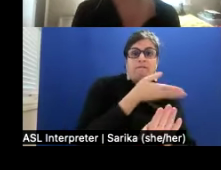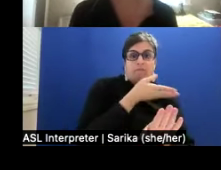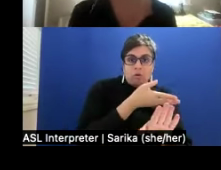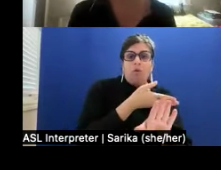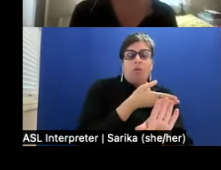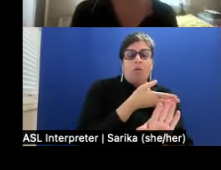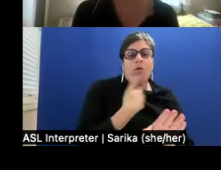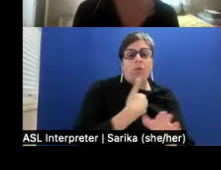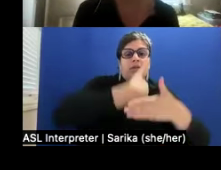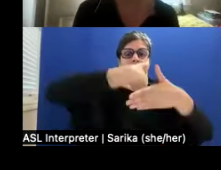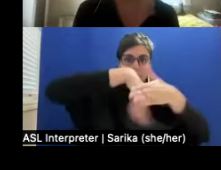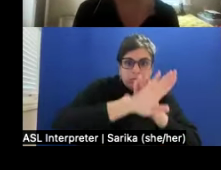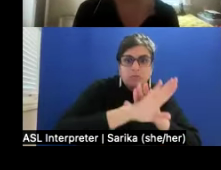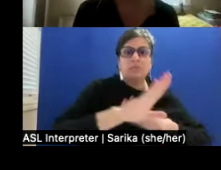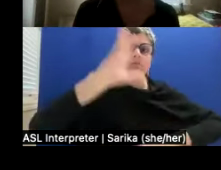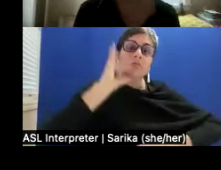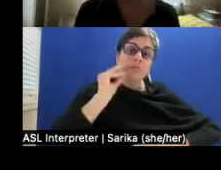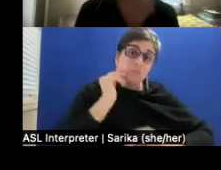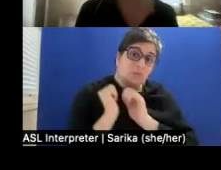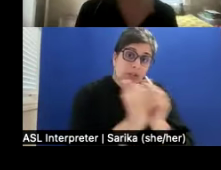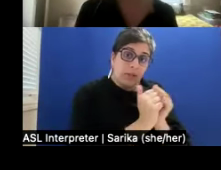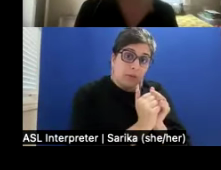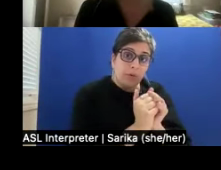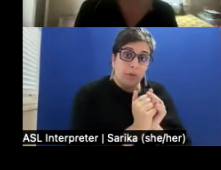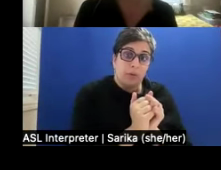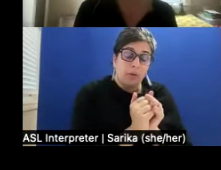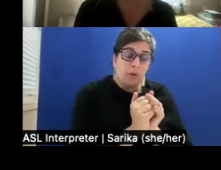into that experience together, that